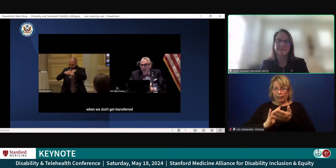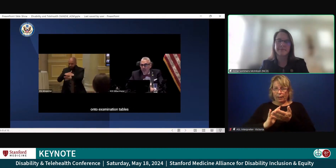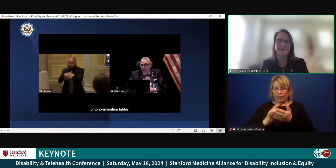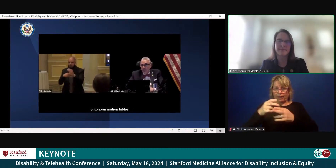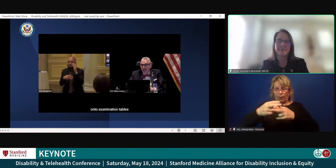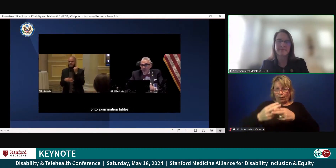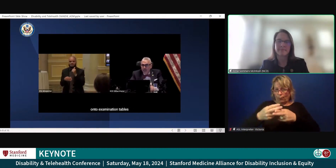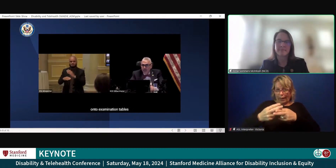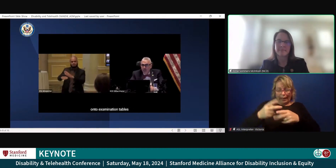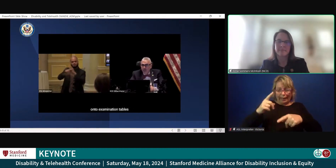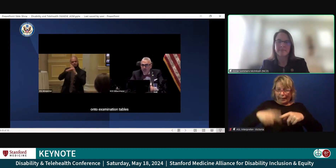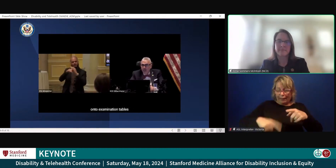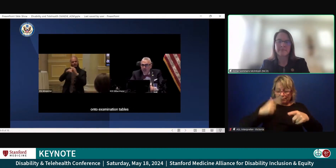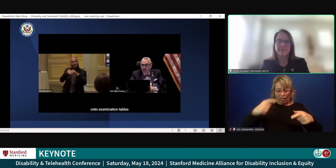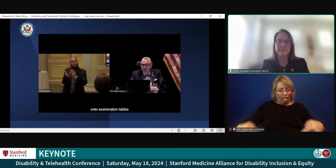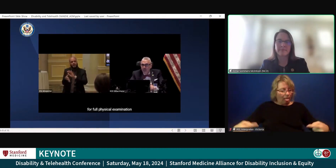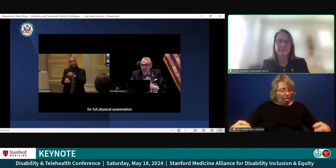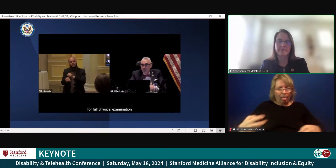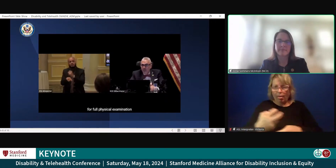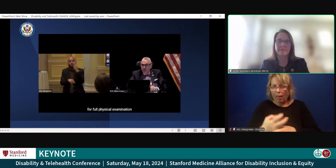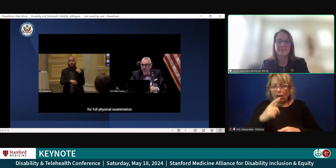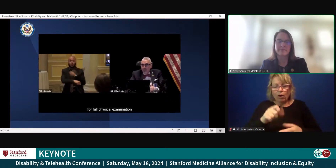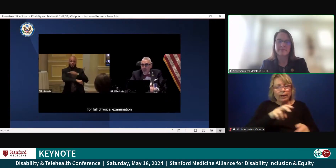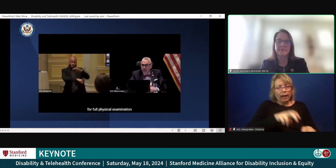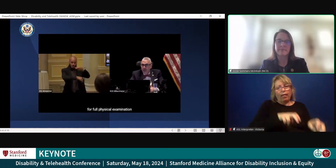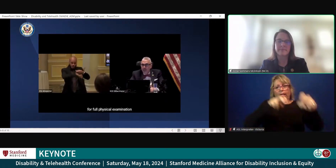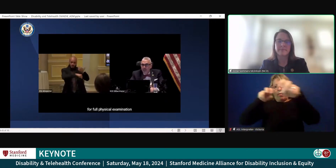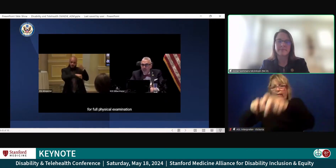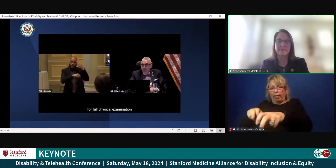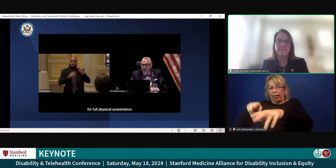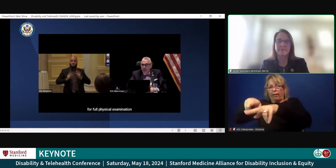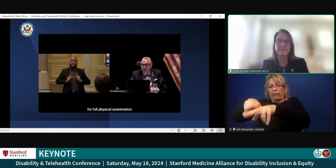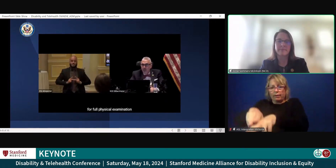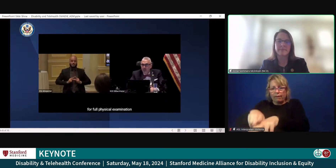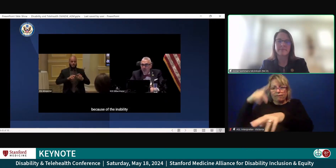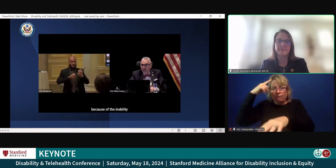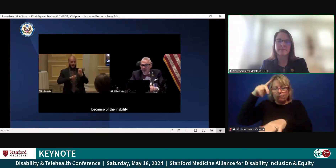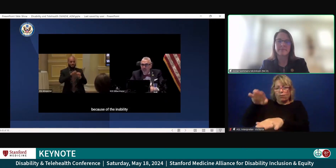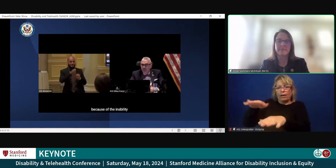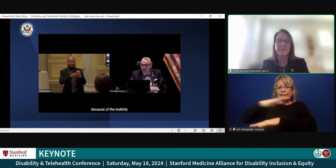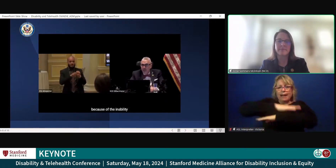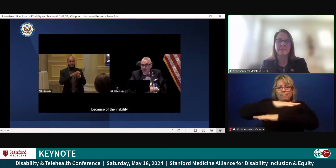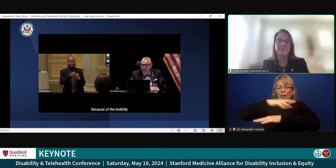When we don't get transferred onto examination tables or full physical examination because of